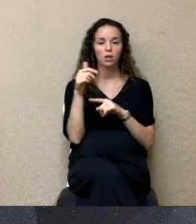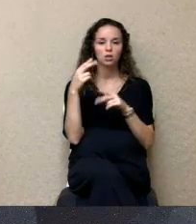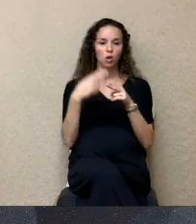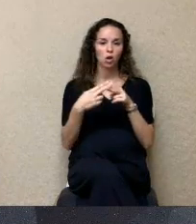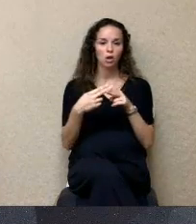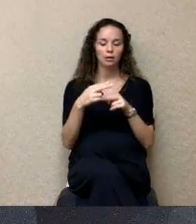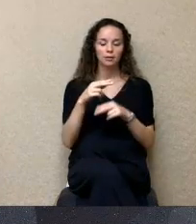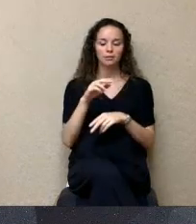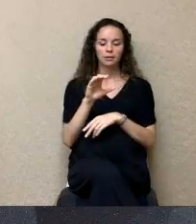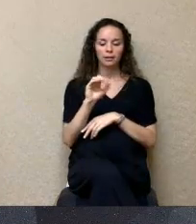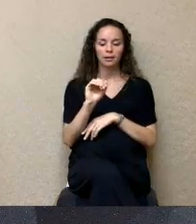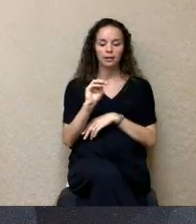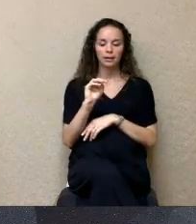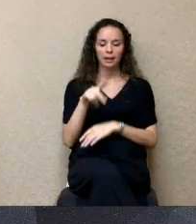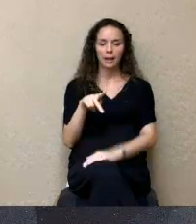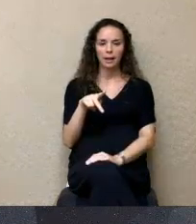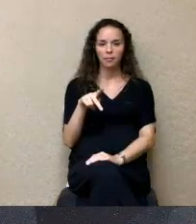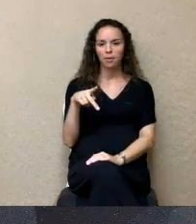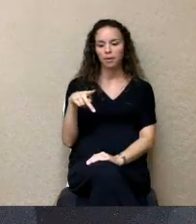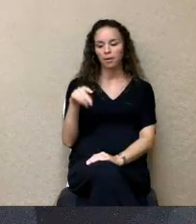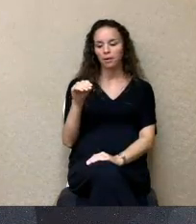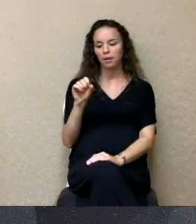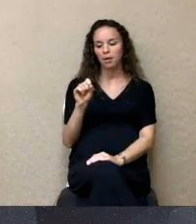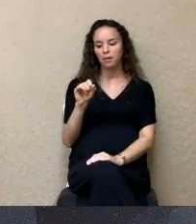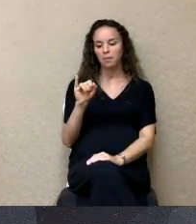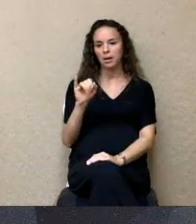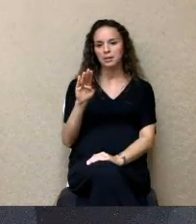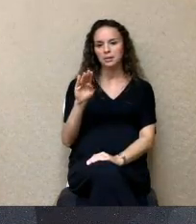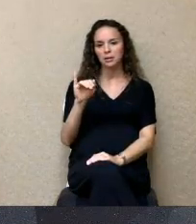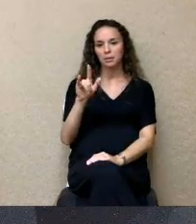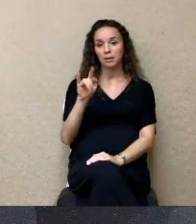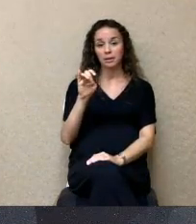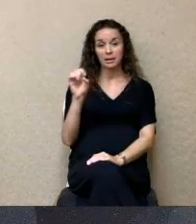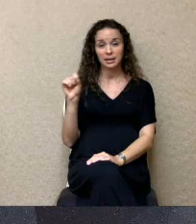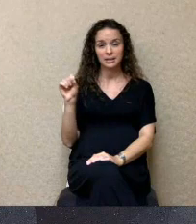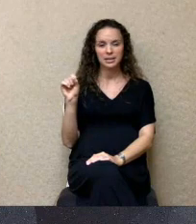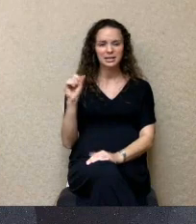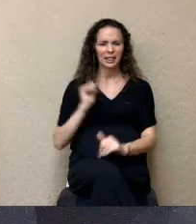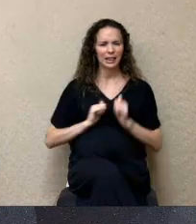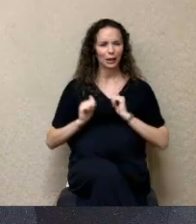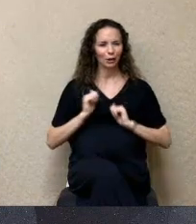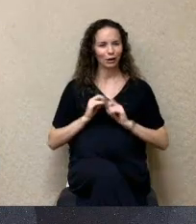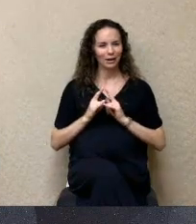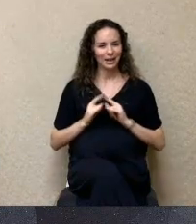That's a theater camp that a speech therapist that Mike's friends with, she puts on.